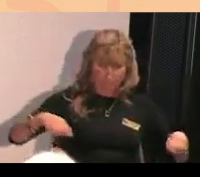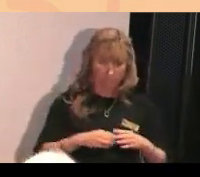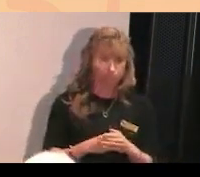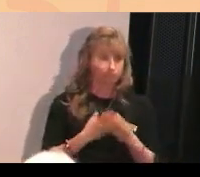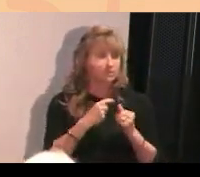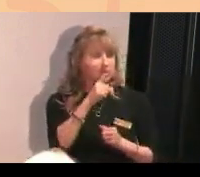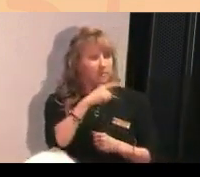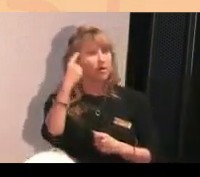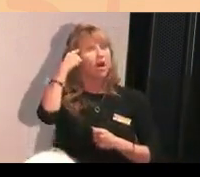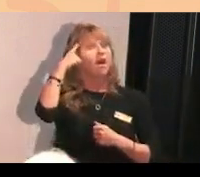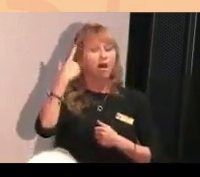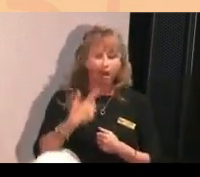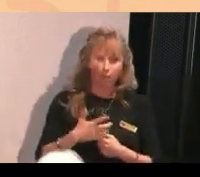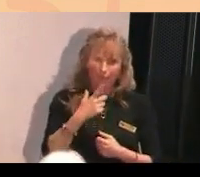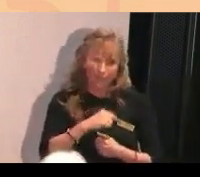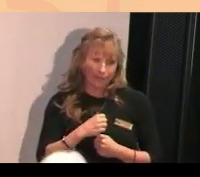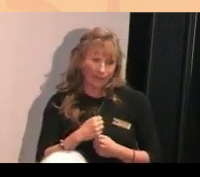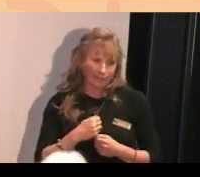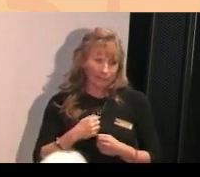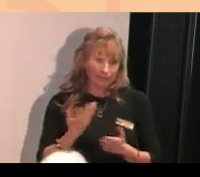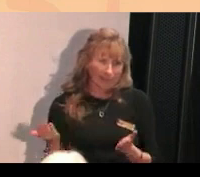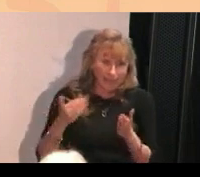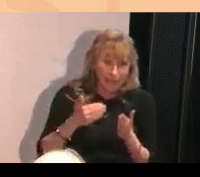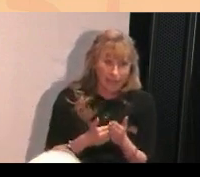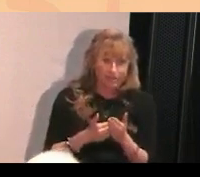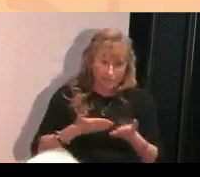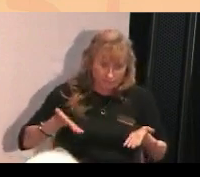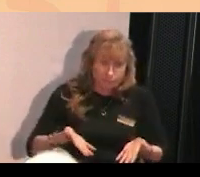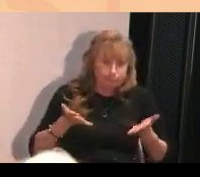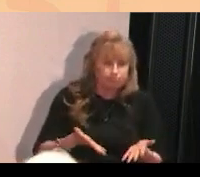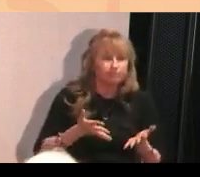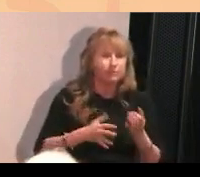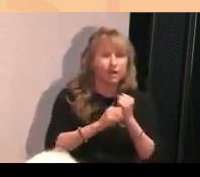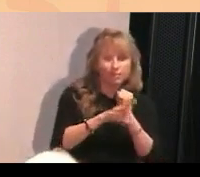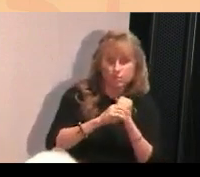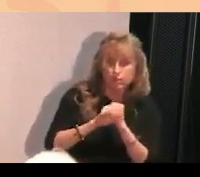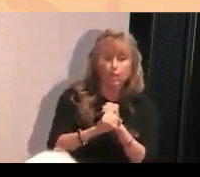culture and identity promote cultural understanding and support reconciliation